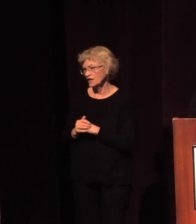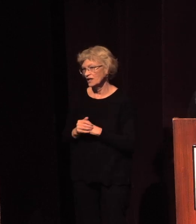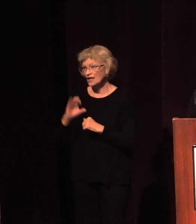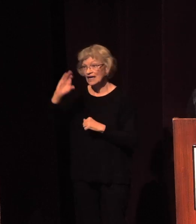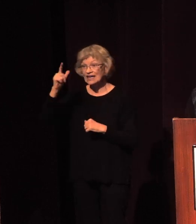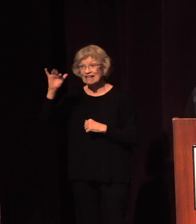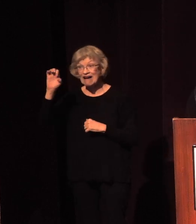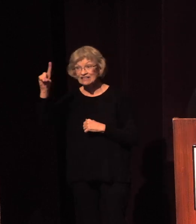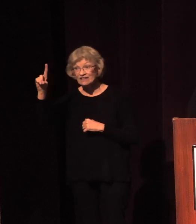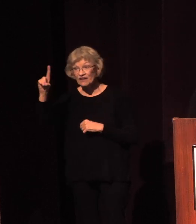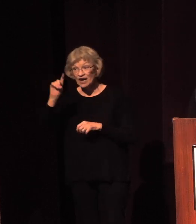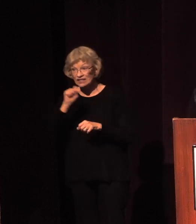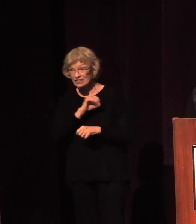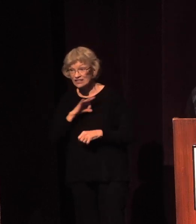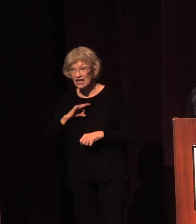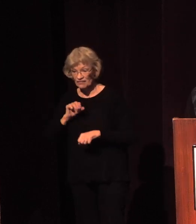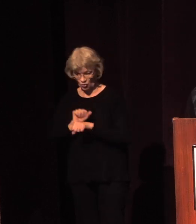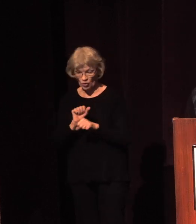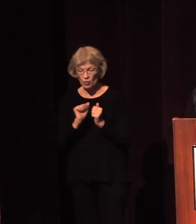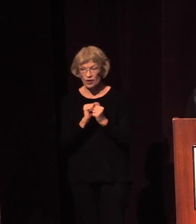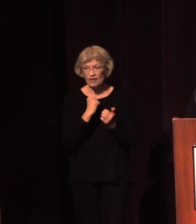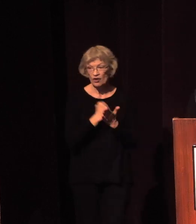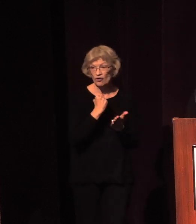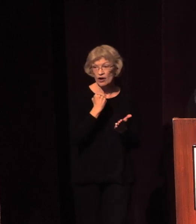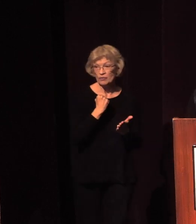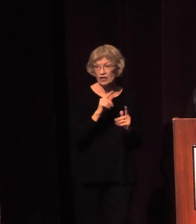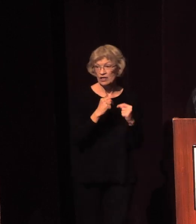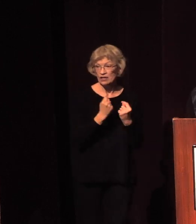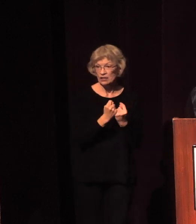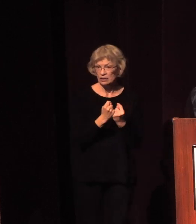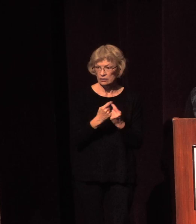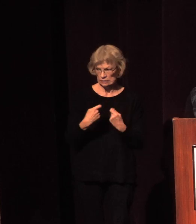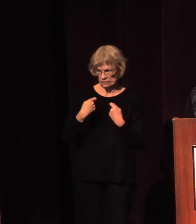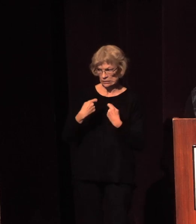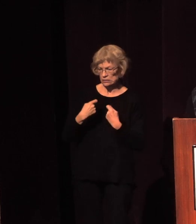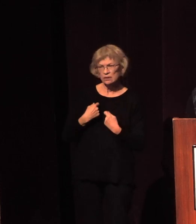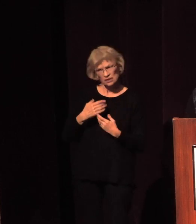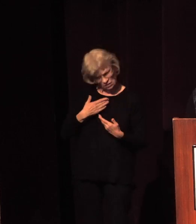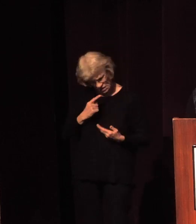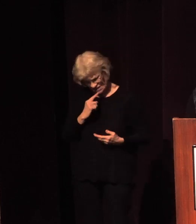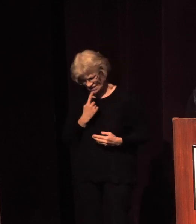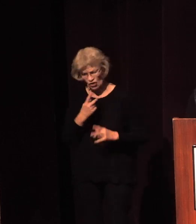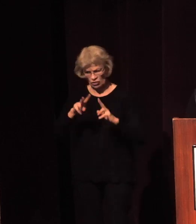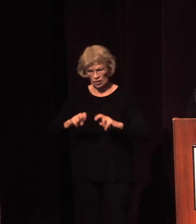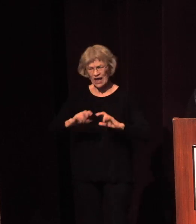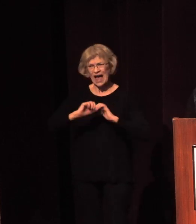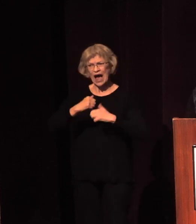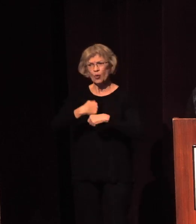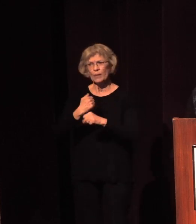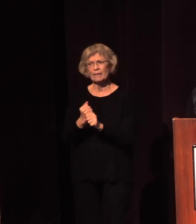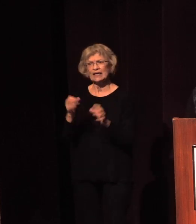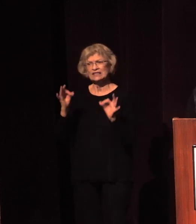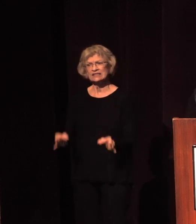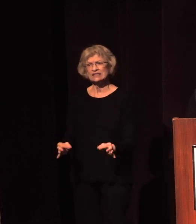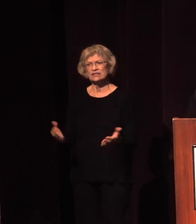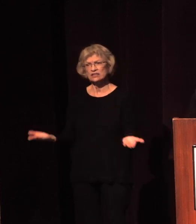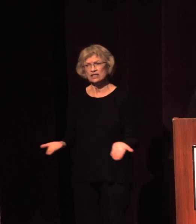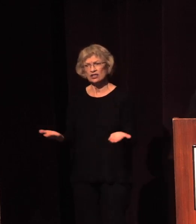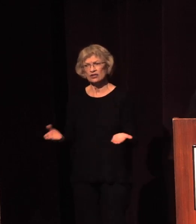in senior leadership that was prevalent in the survey responses. The Classified Staff has been working with our accreditation team prompting us to seriously examine the way